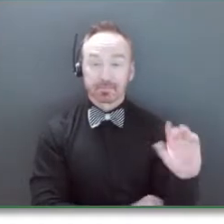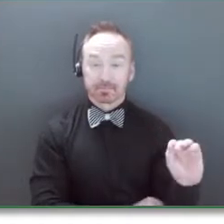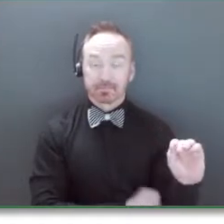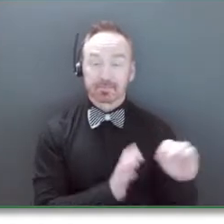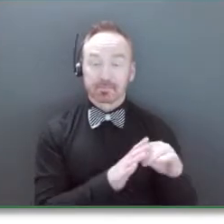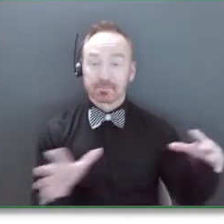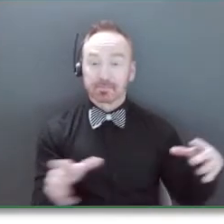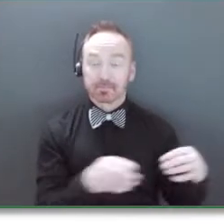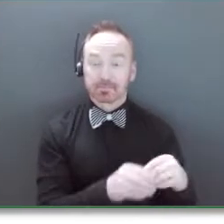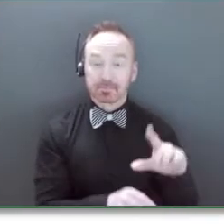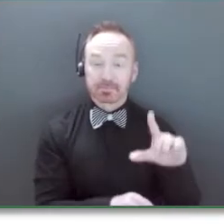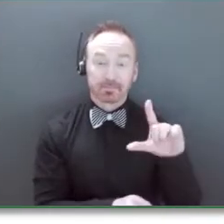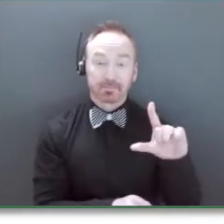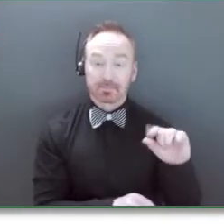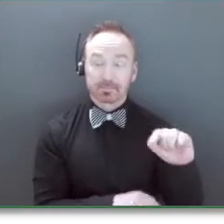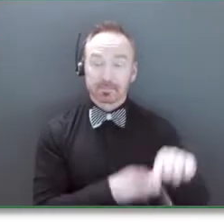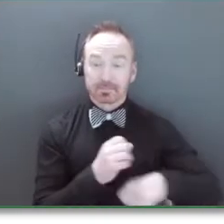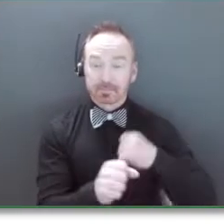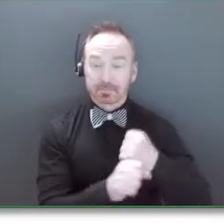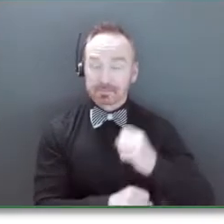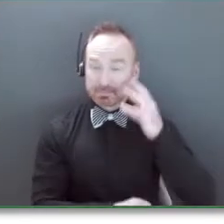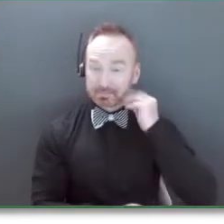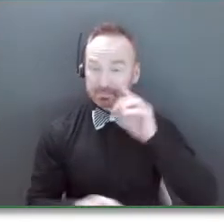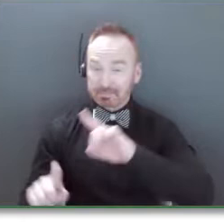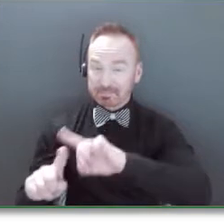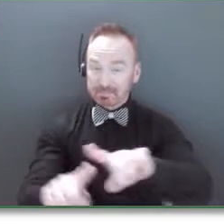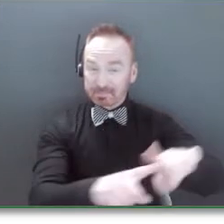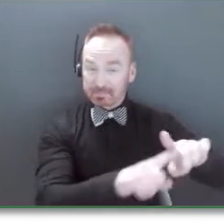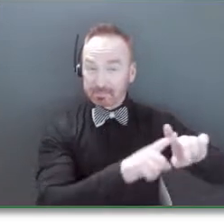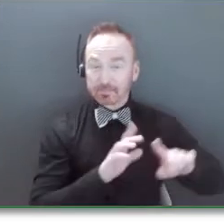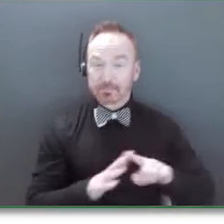Foundation and its six affiliate charities, including developing the trail